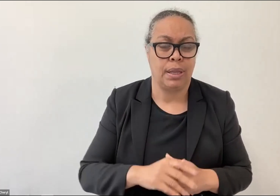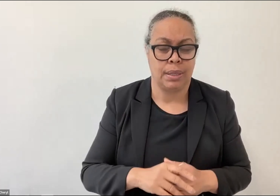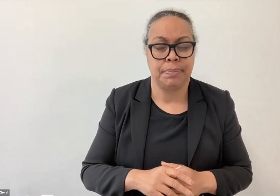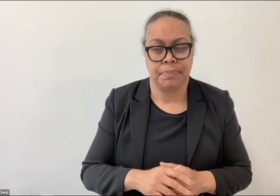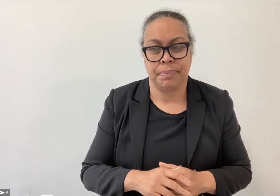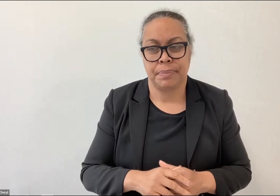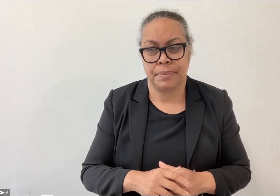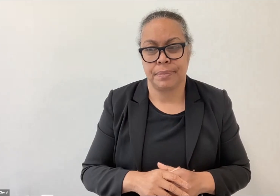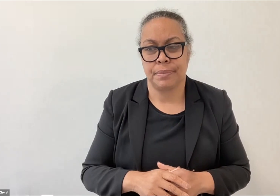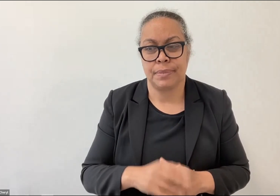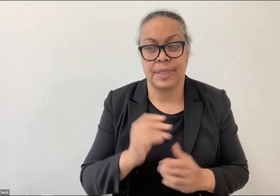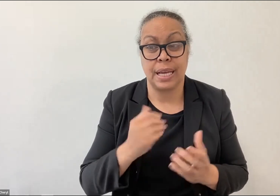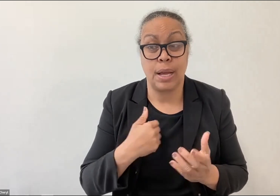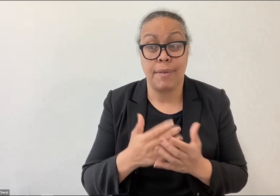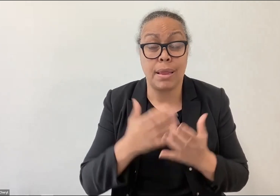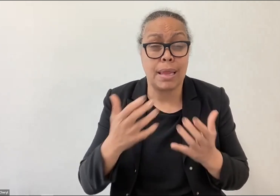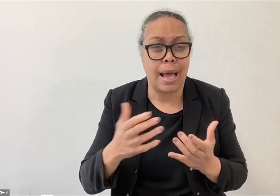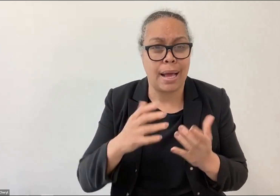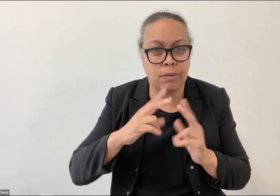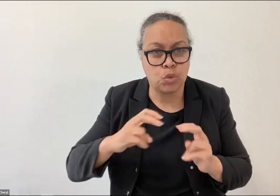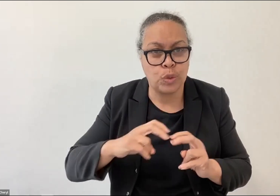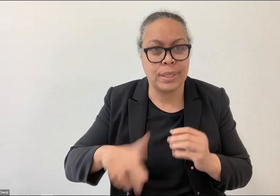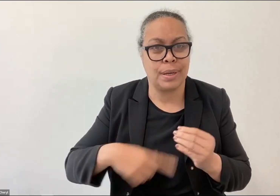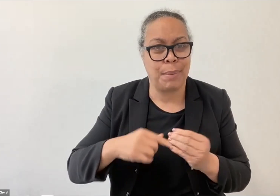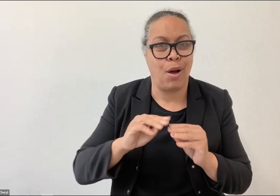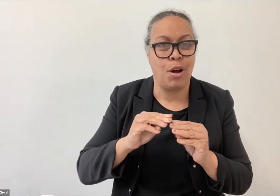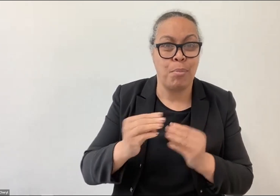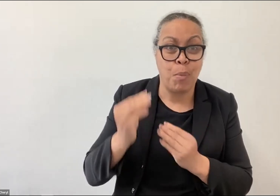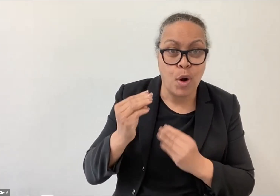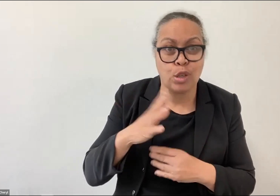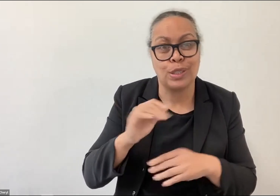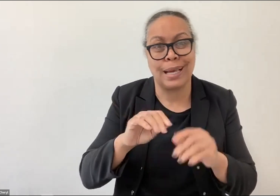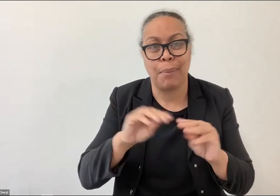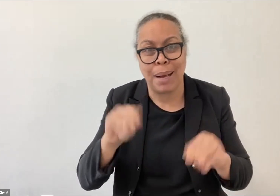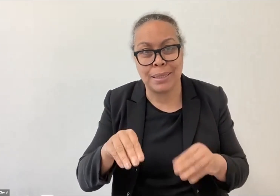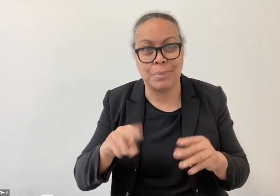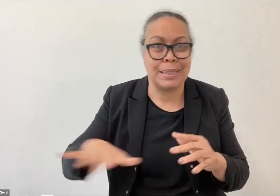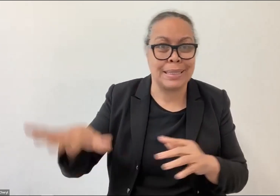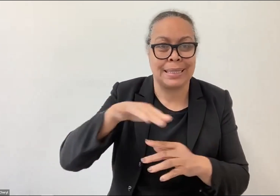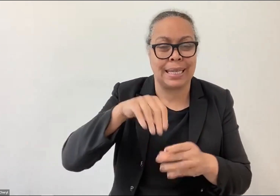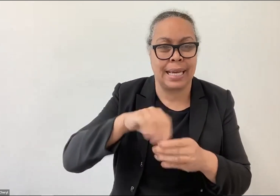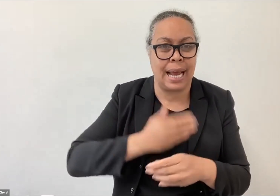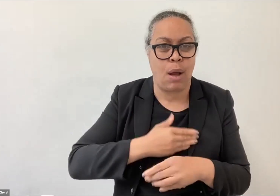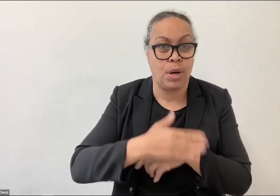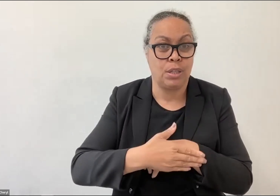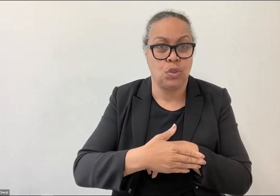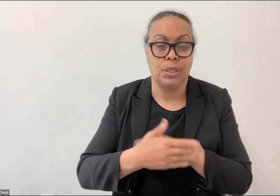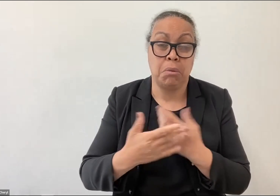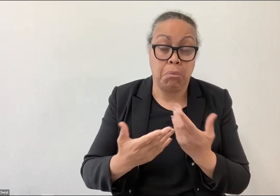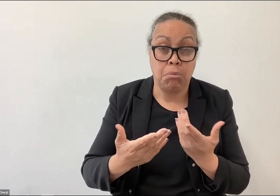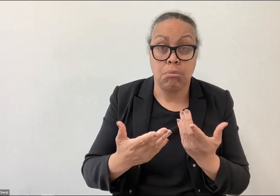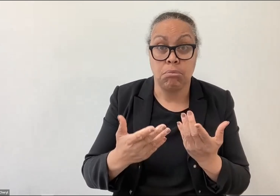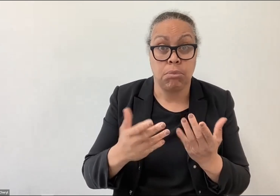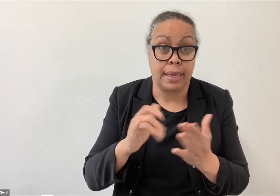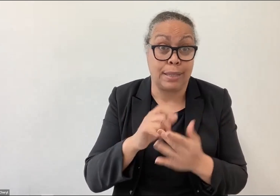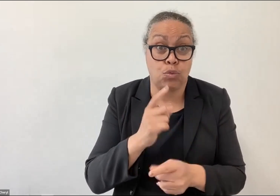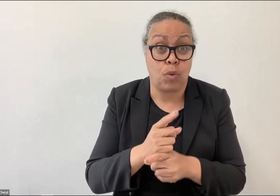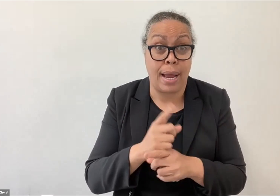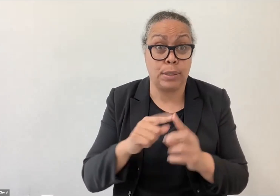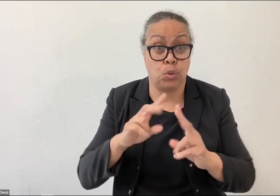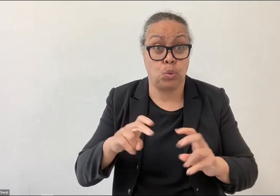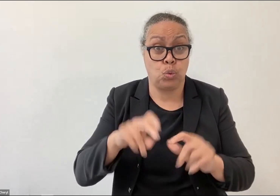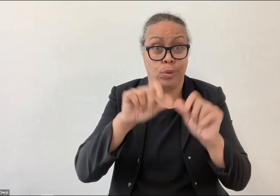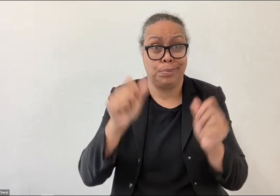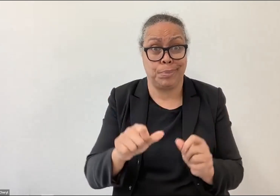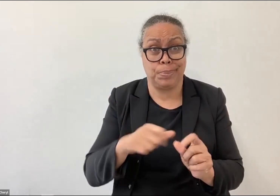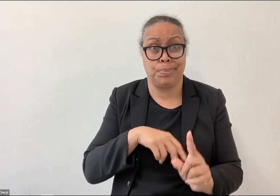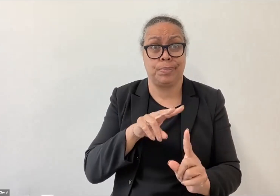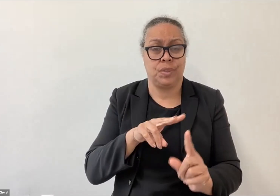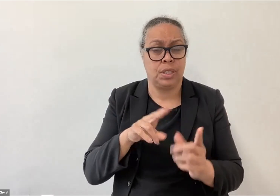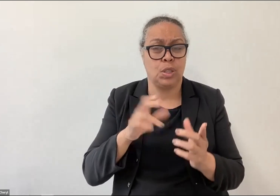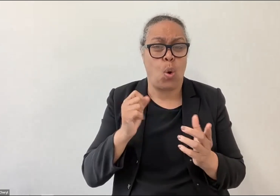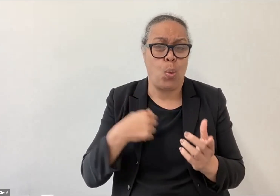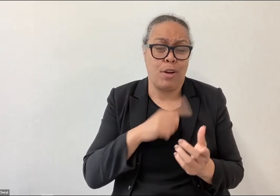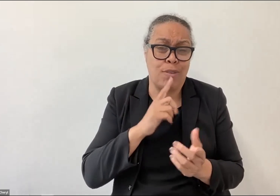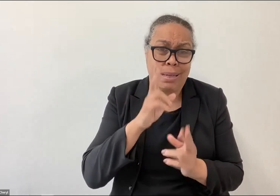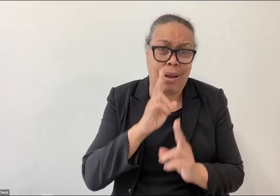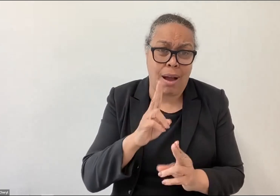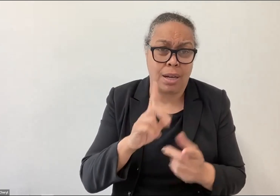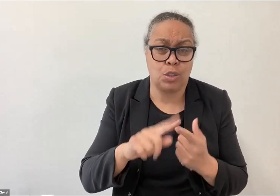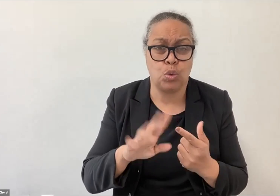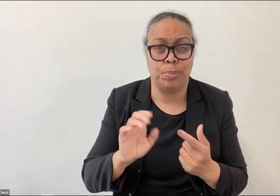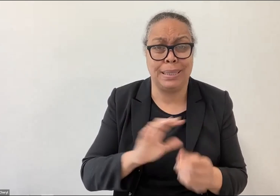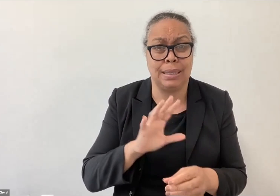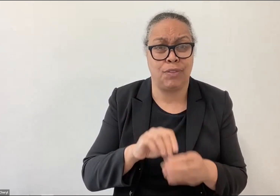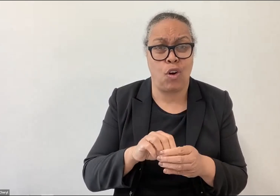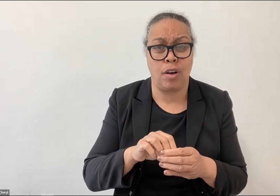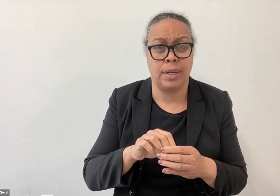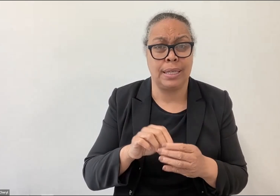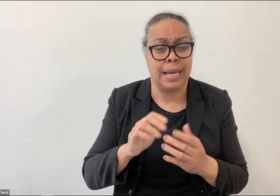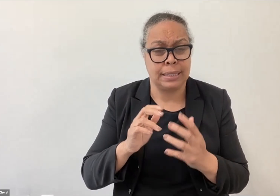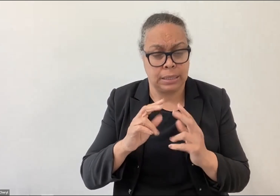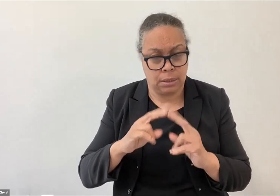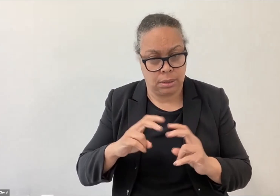And you know there's been a lot of scrutiny about memorials and monuments in in our nation, and and that's been right to to do so, and so we're really honored to be part of sort of